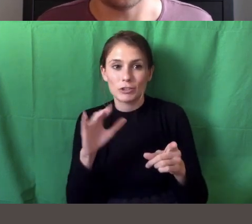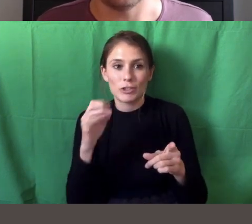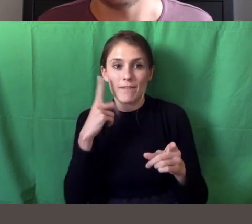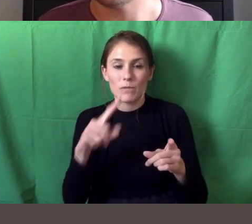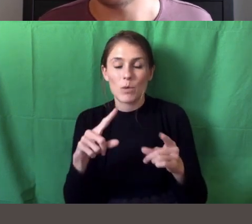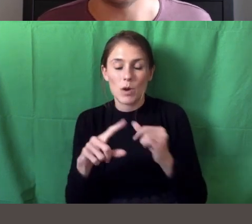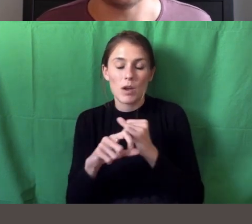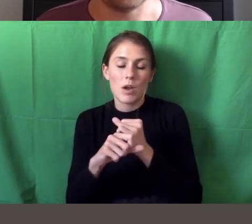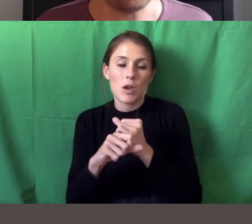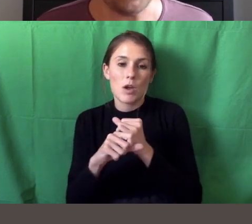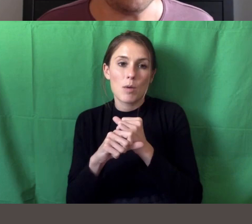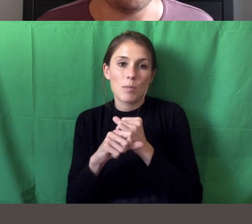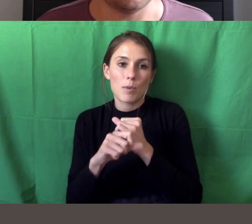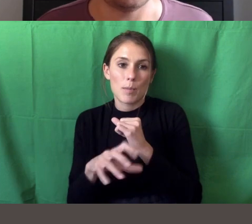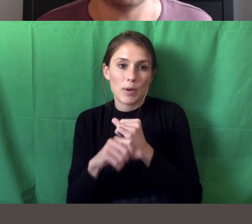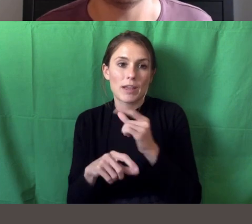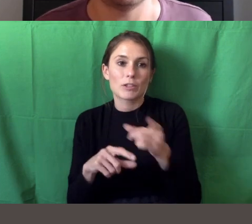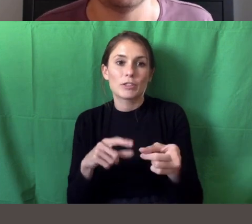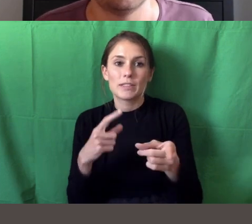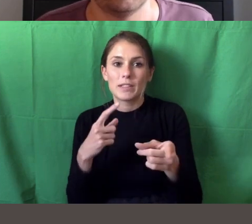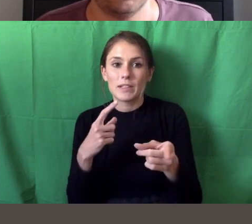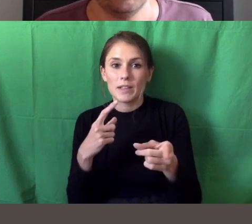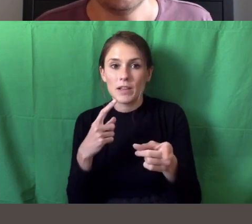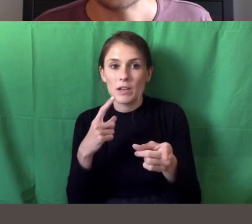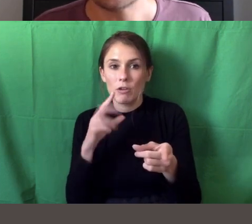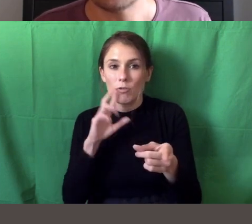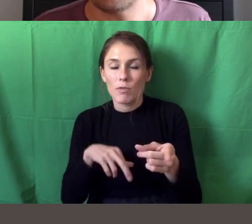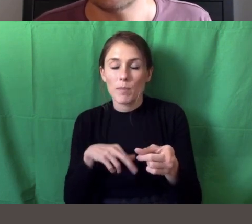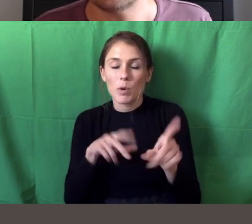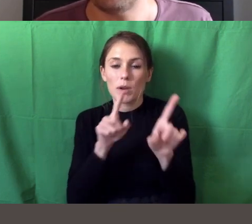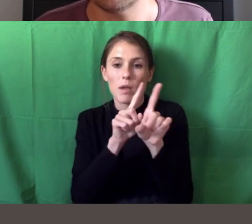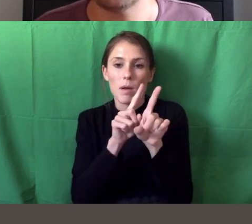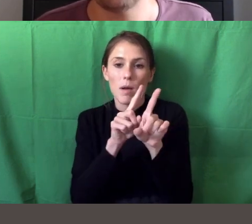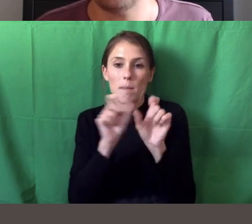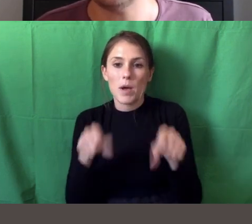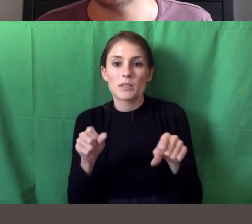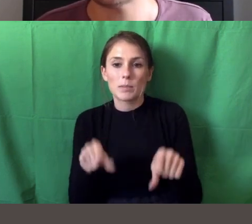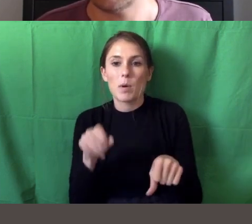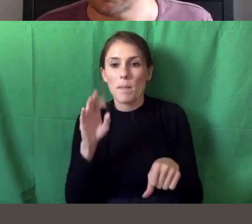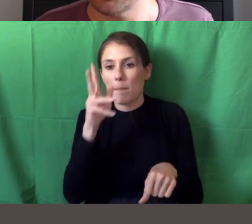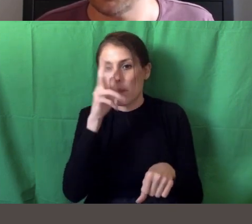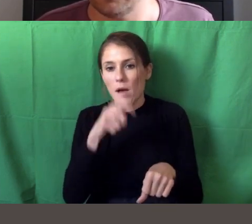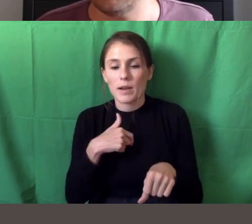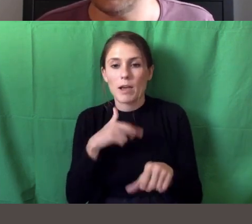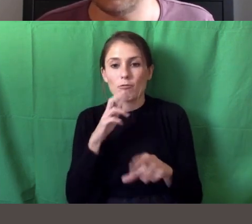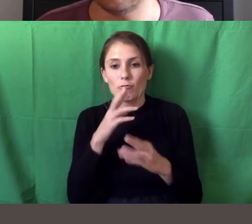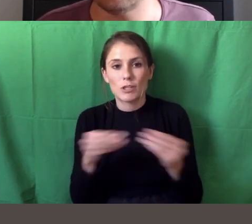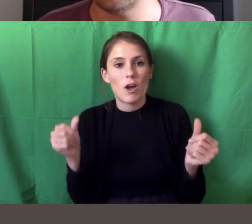doing a really great job for promoting Python around the world. She reported a possible